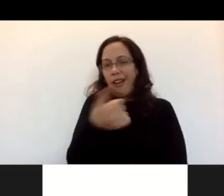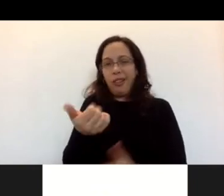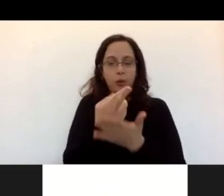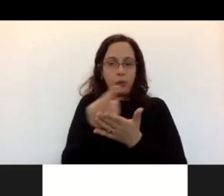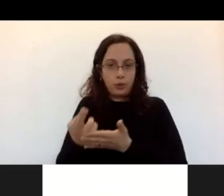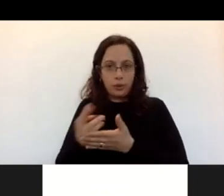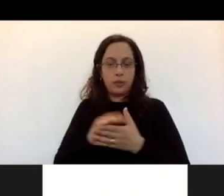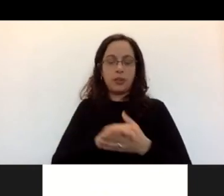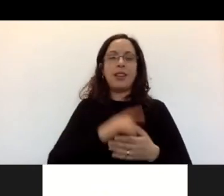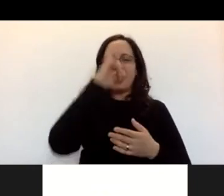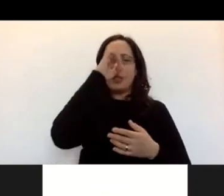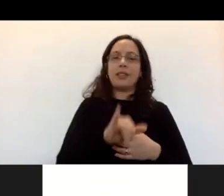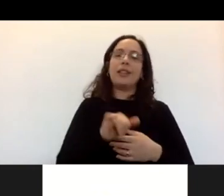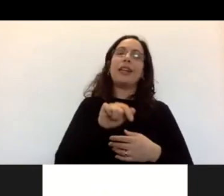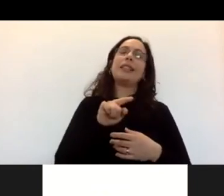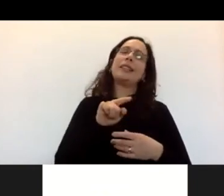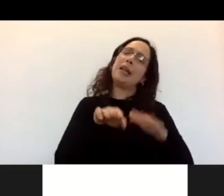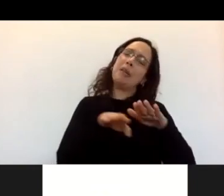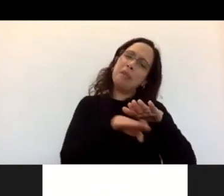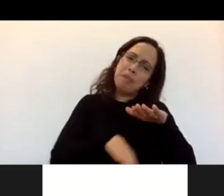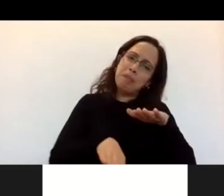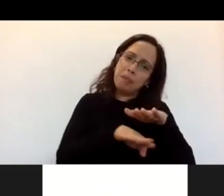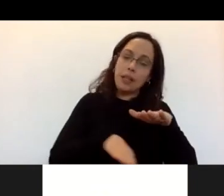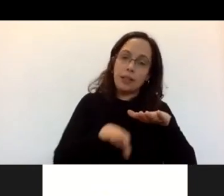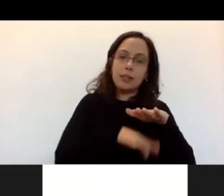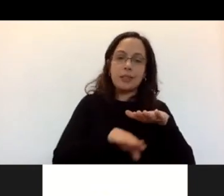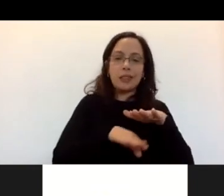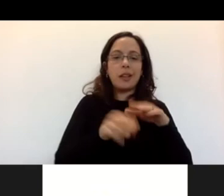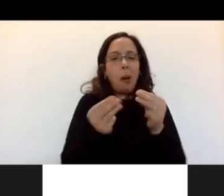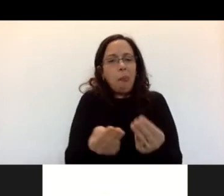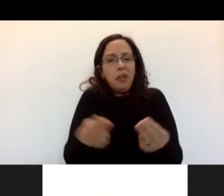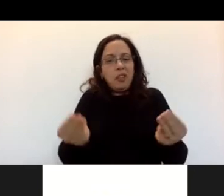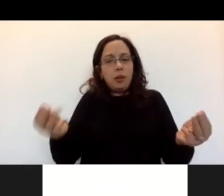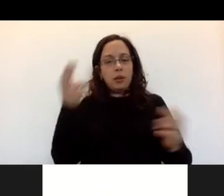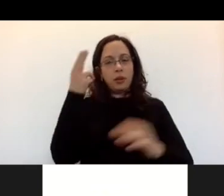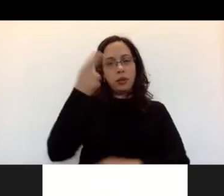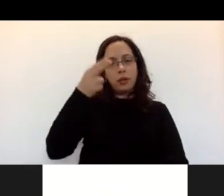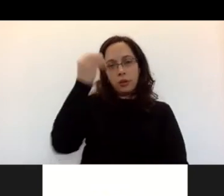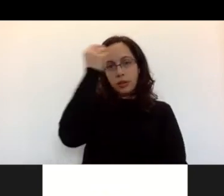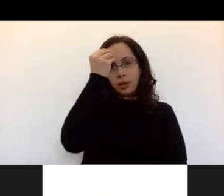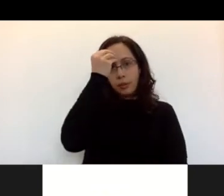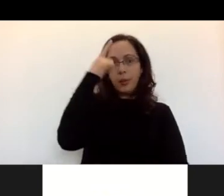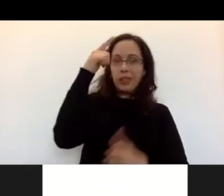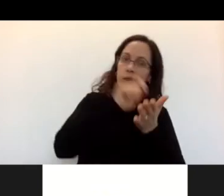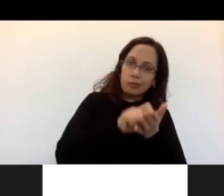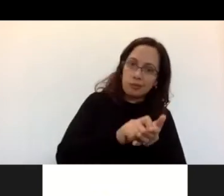of basic material history to be written here and to be thought about um, about the way that